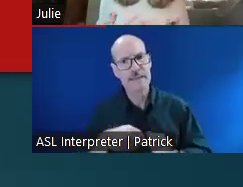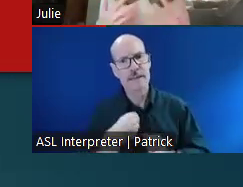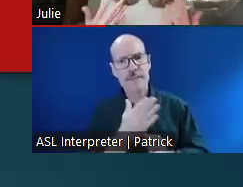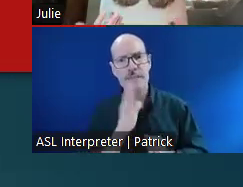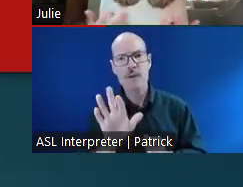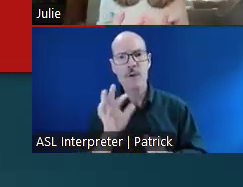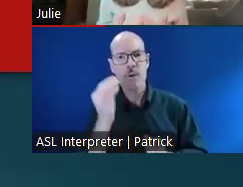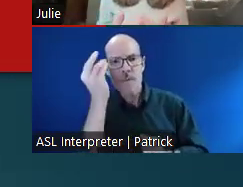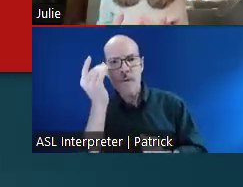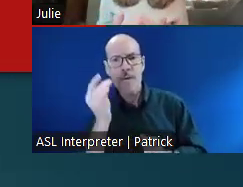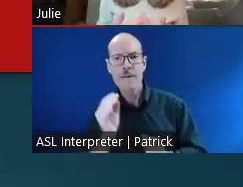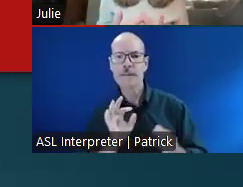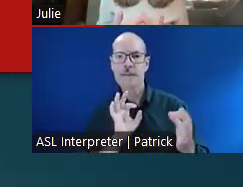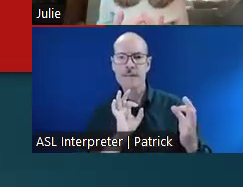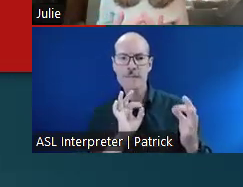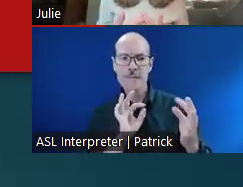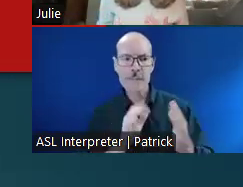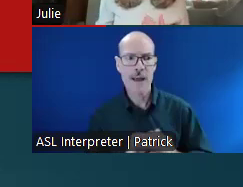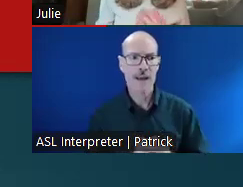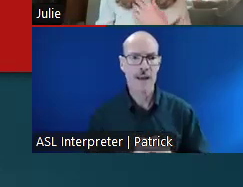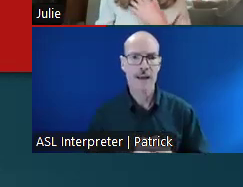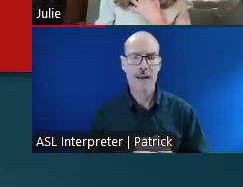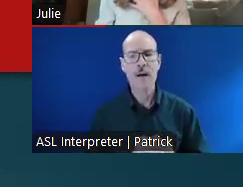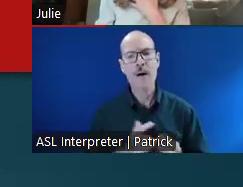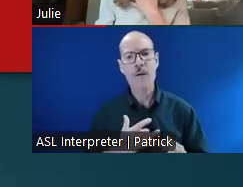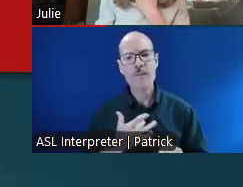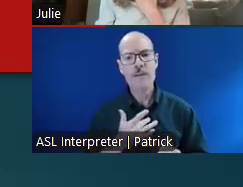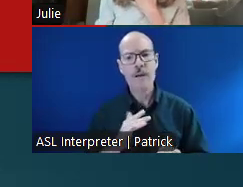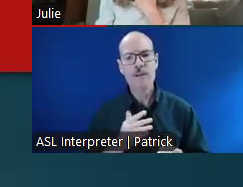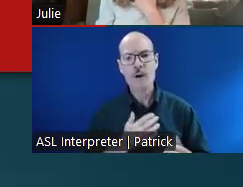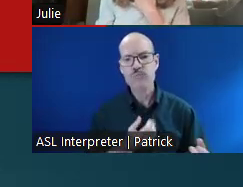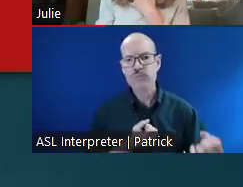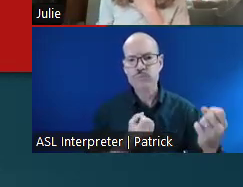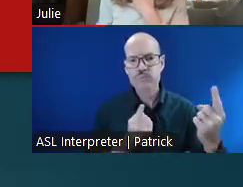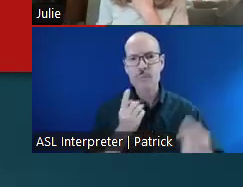It's hard on everyone. And also demonstrate flexibility.